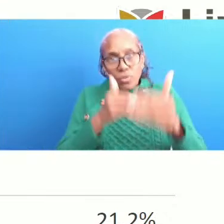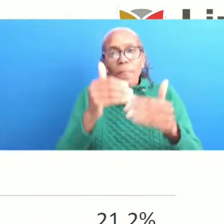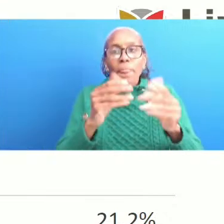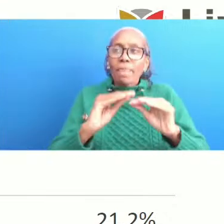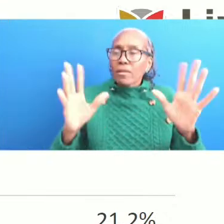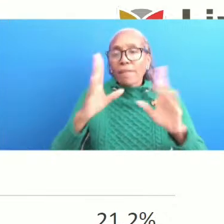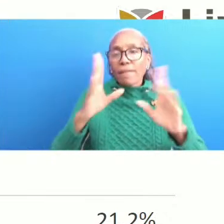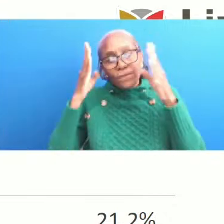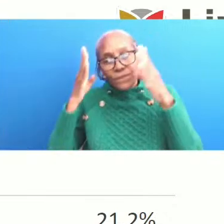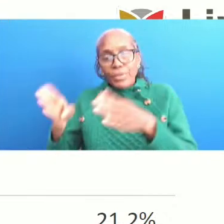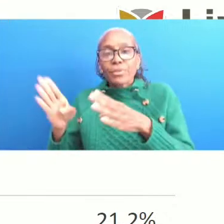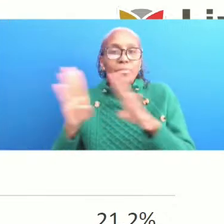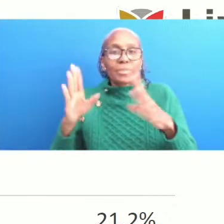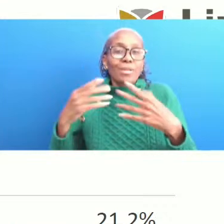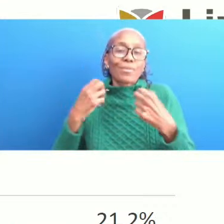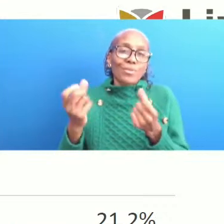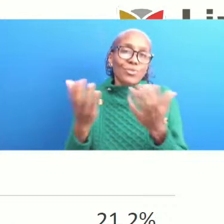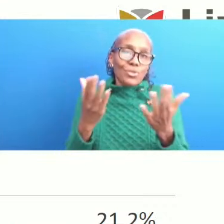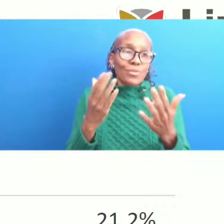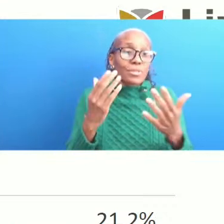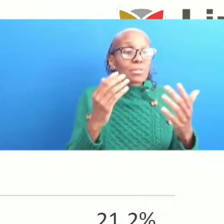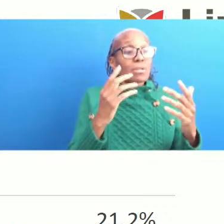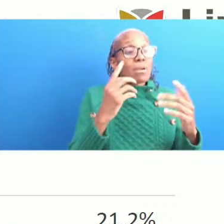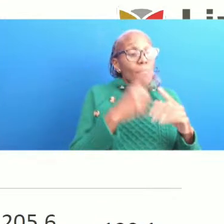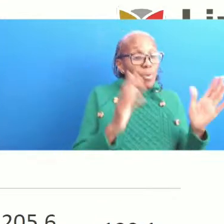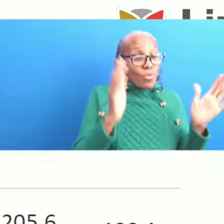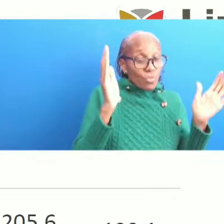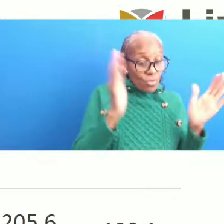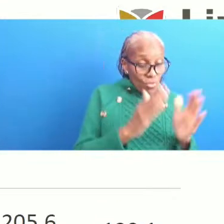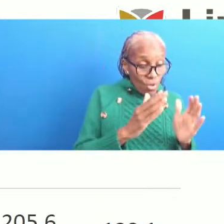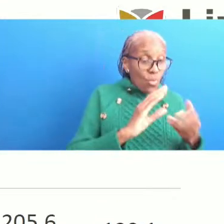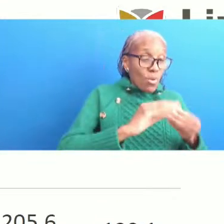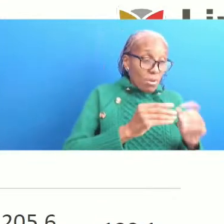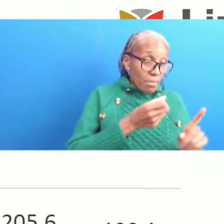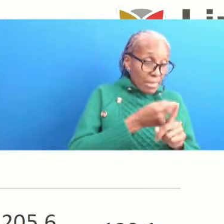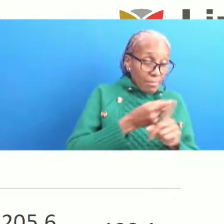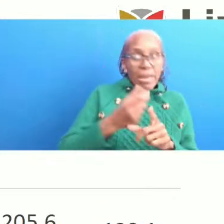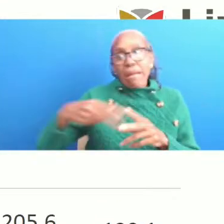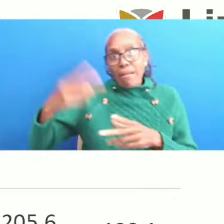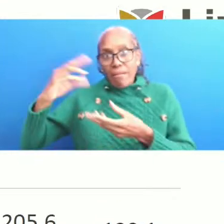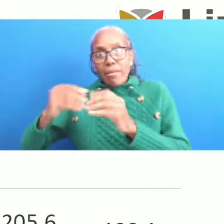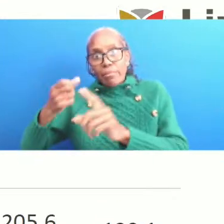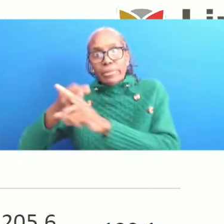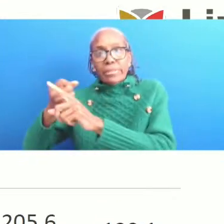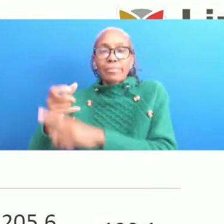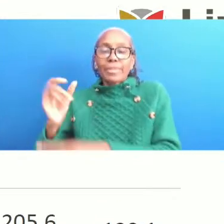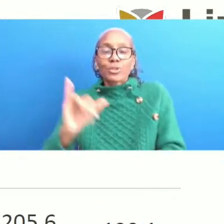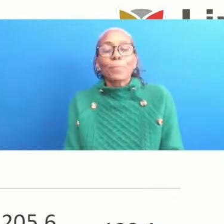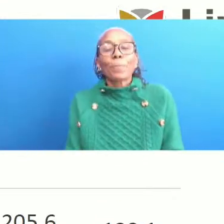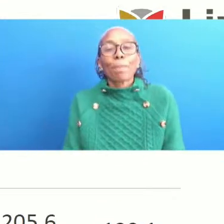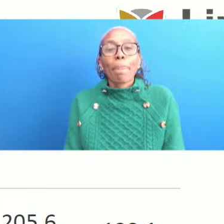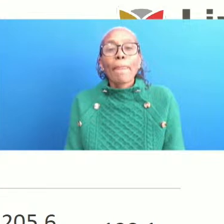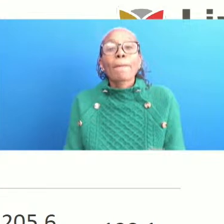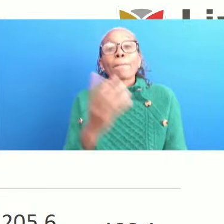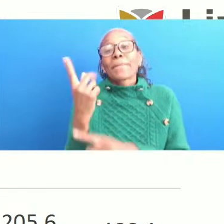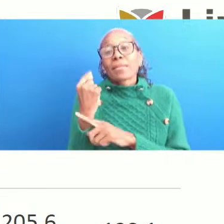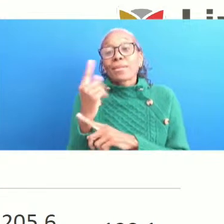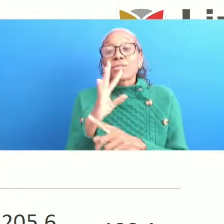AND SO IT IS IMPORTANT THAT WE CONTINUE TO HAVE CLEAR FOCUS ON